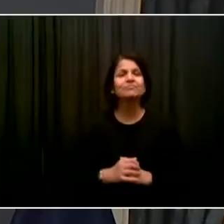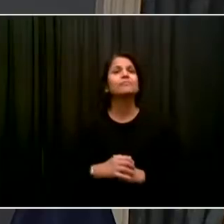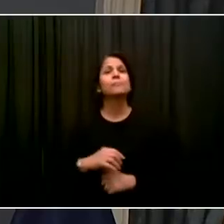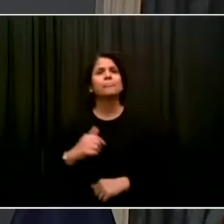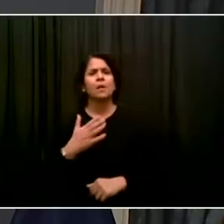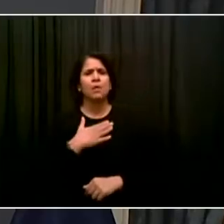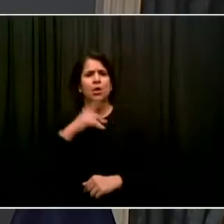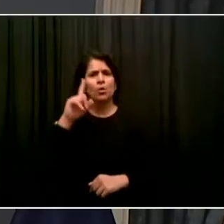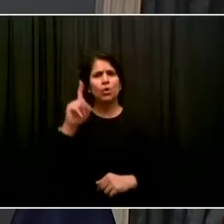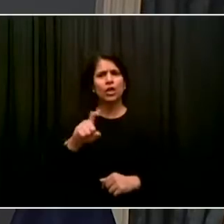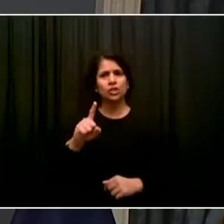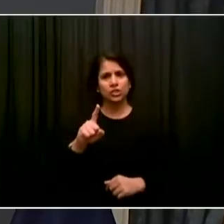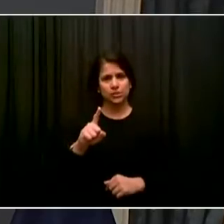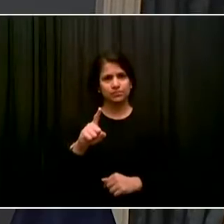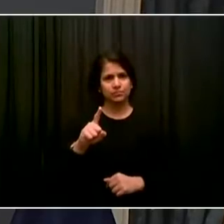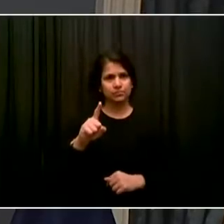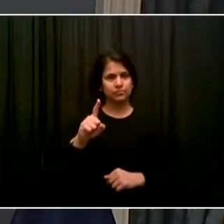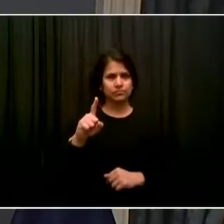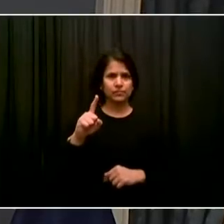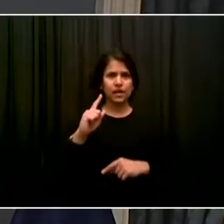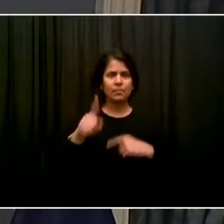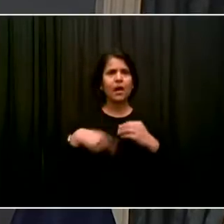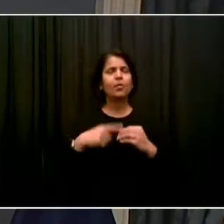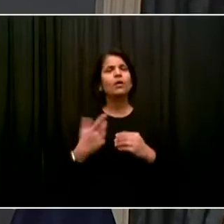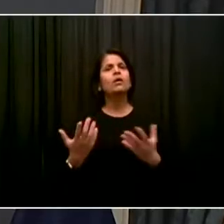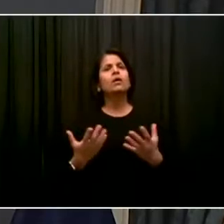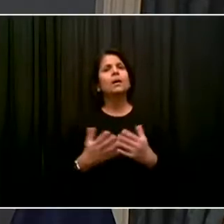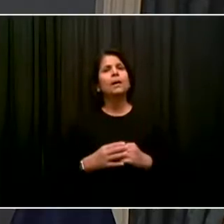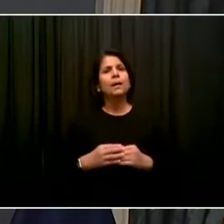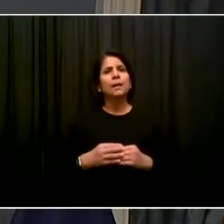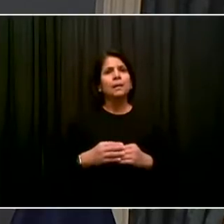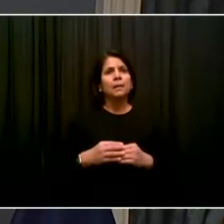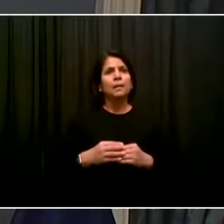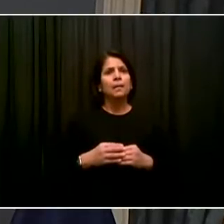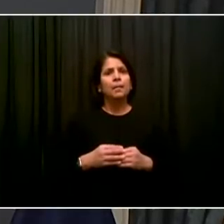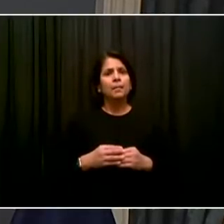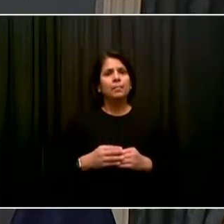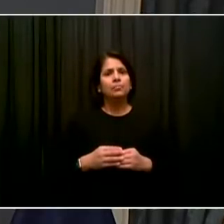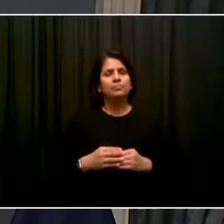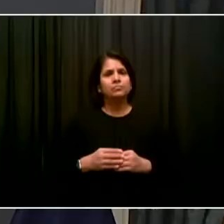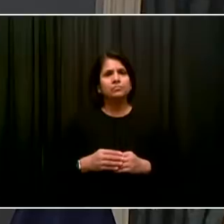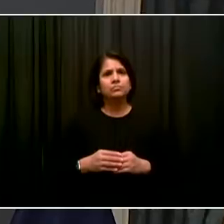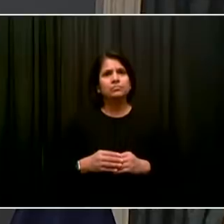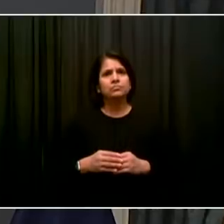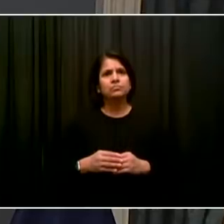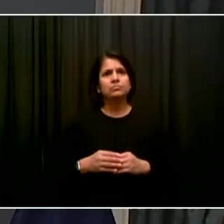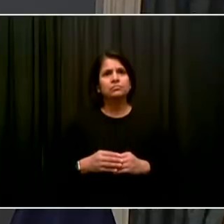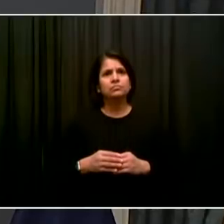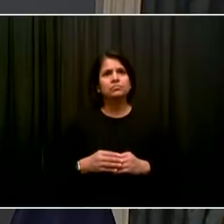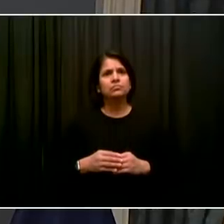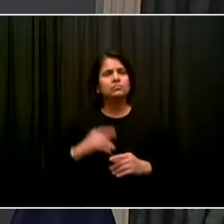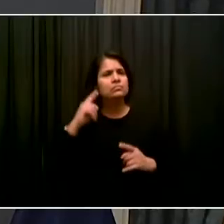ARE YOU? QUITE WELL, HOW ARE YOU